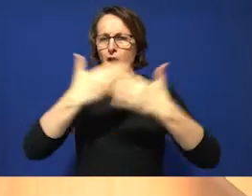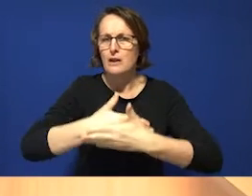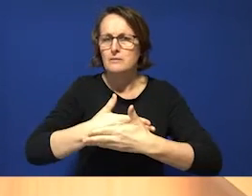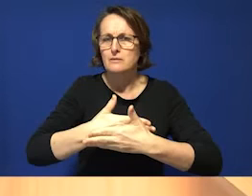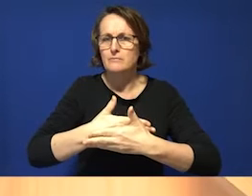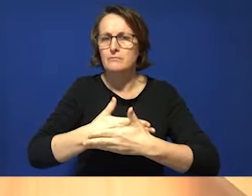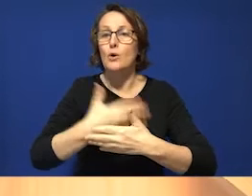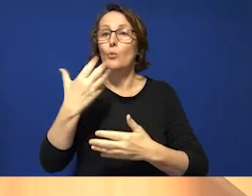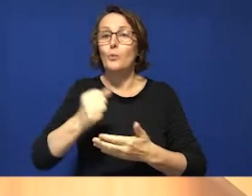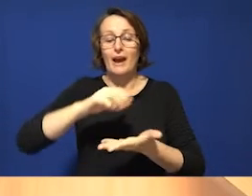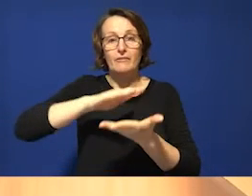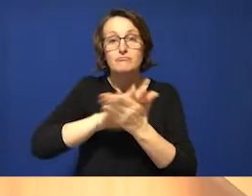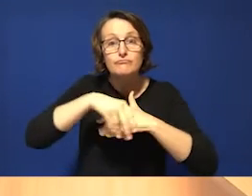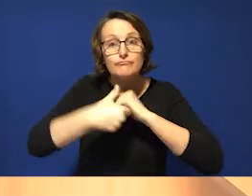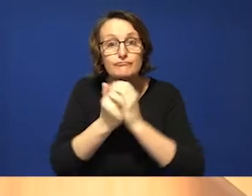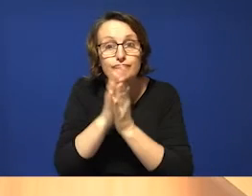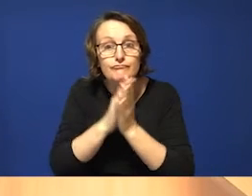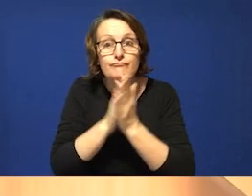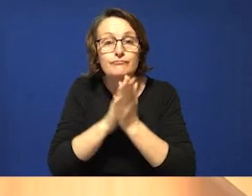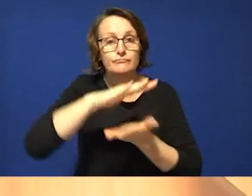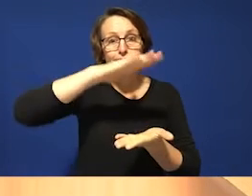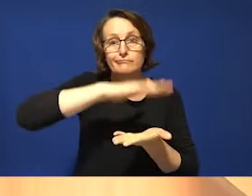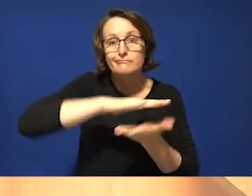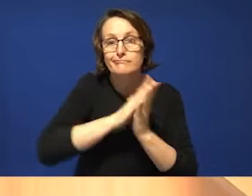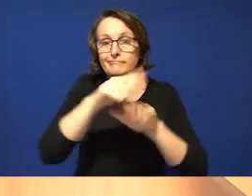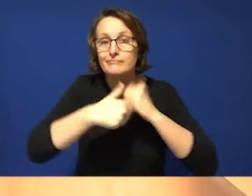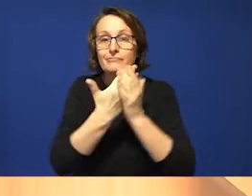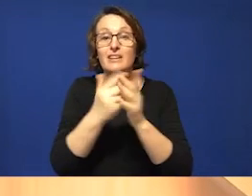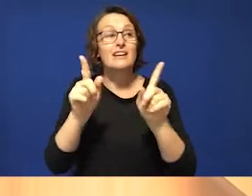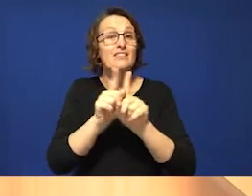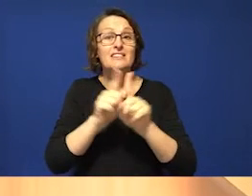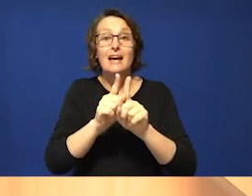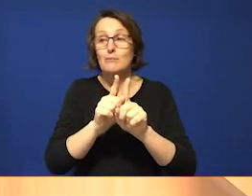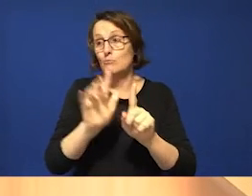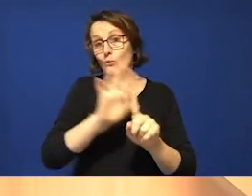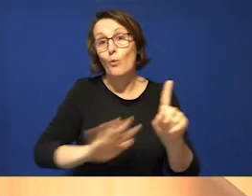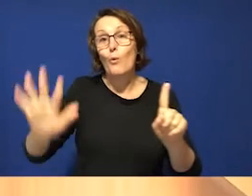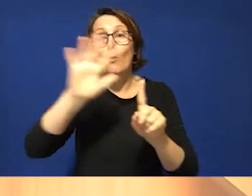and several hygiene stations in place. And like so many others around the city working from home,